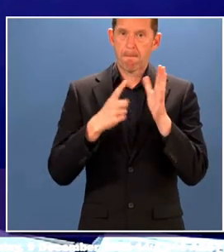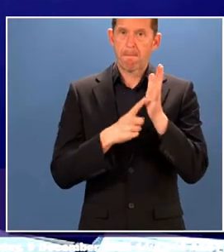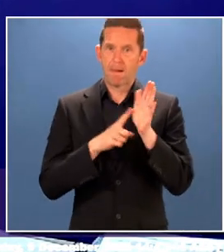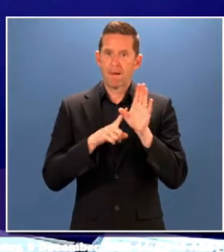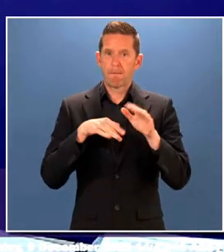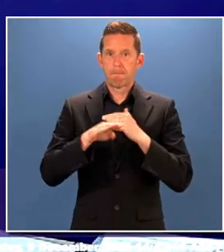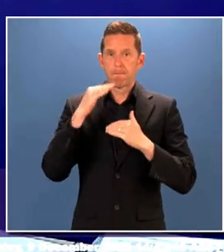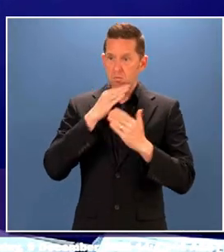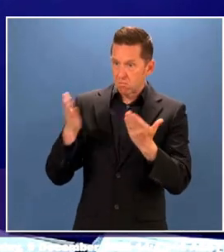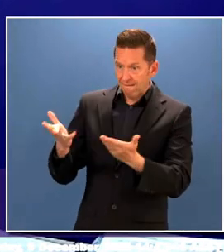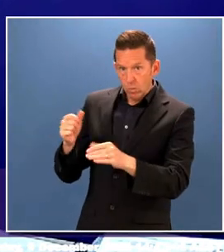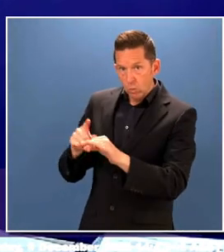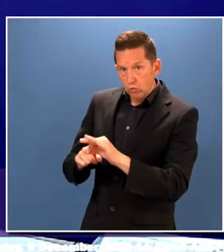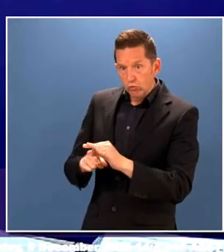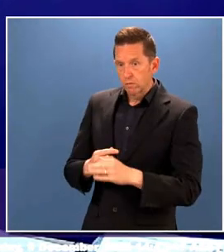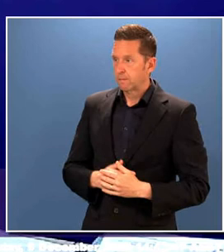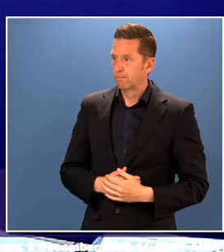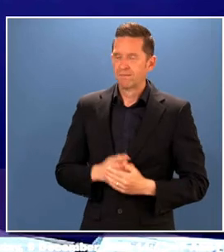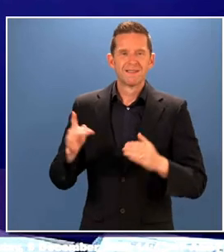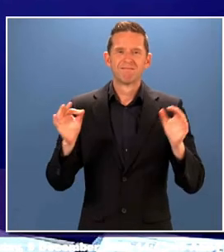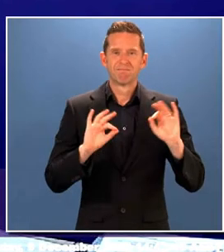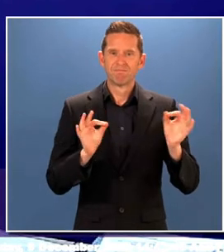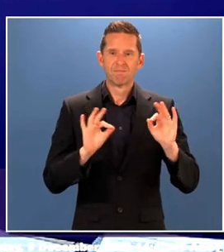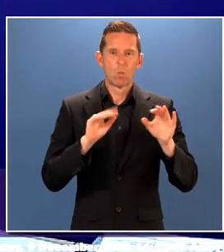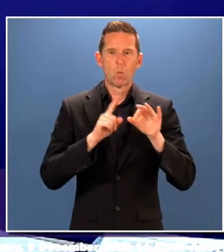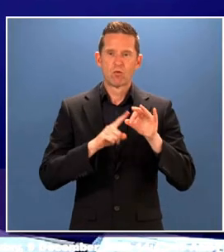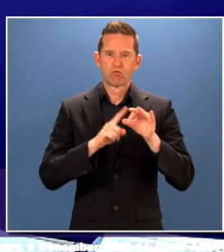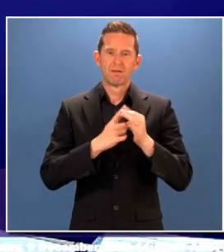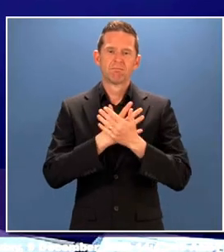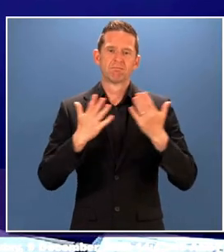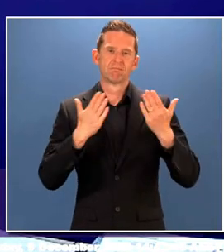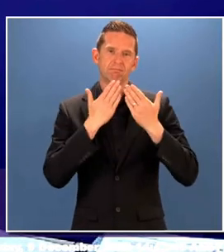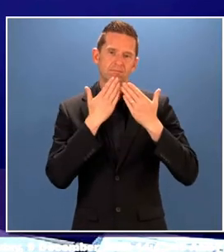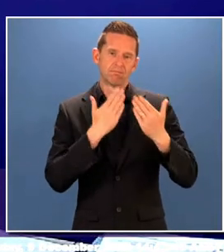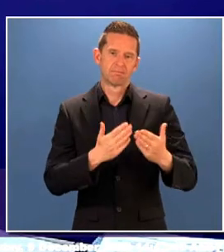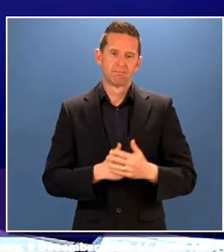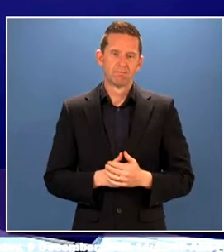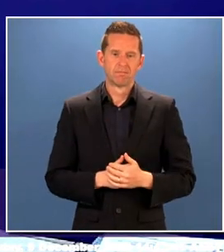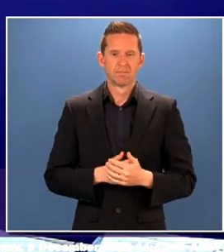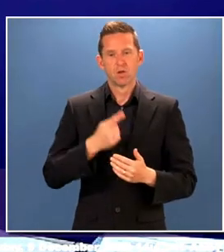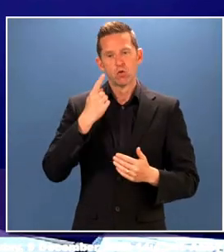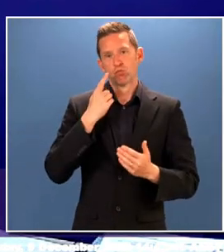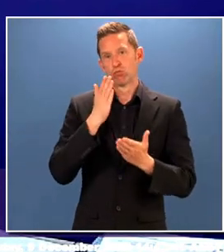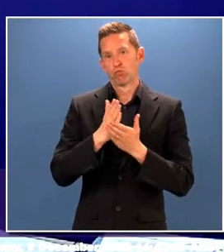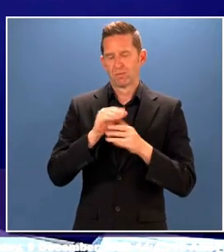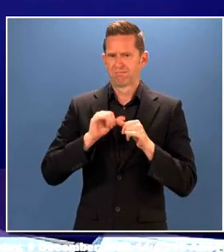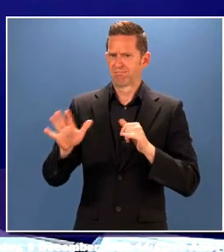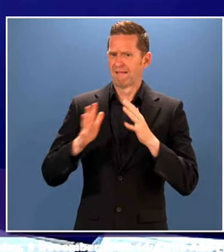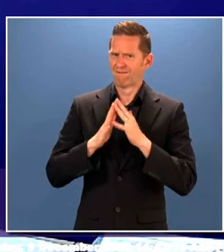No questions, but thank you very much. I really found that very valuable. (CROSSTALK)